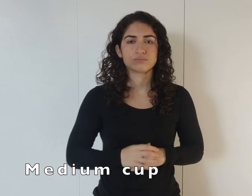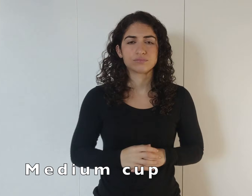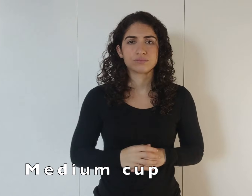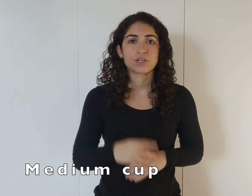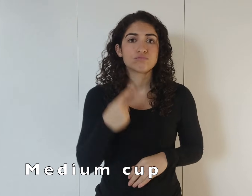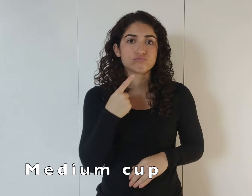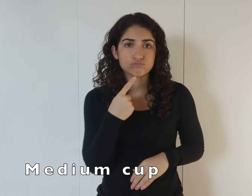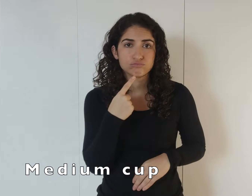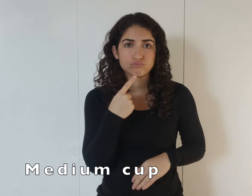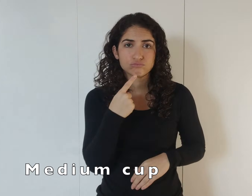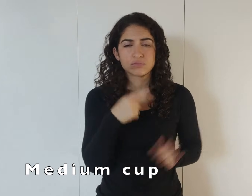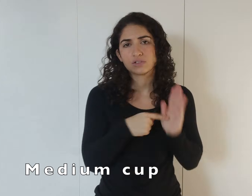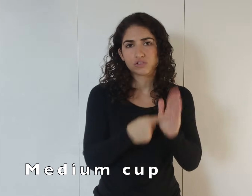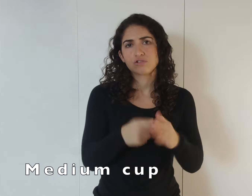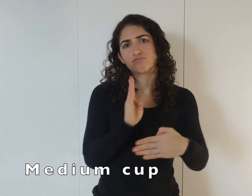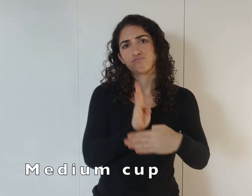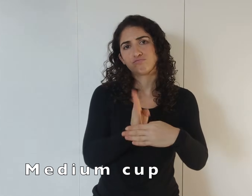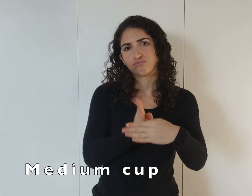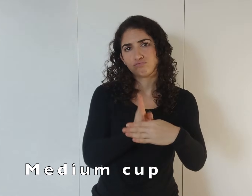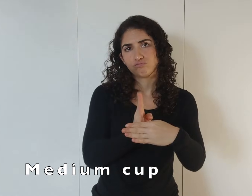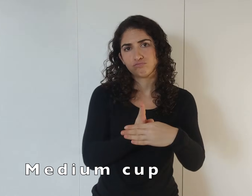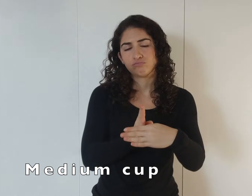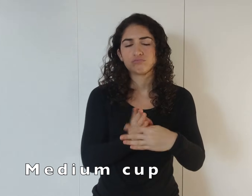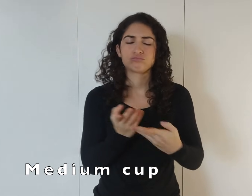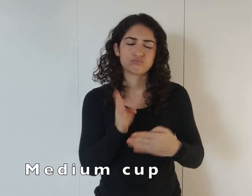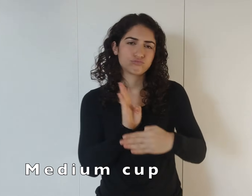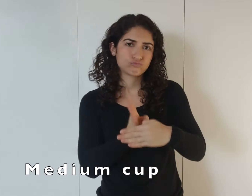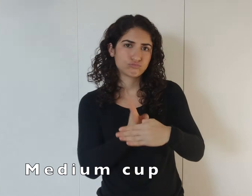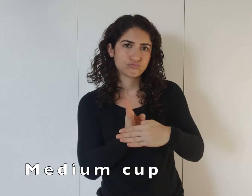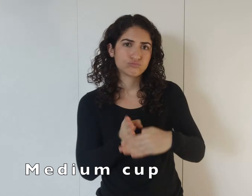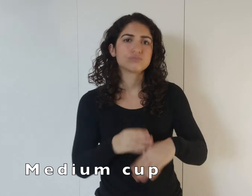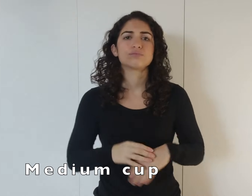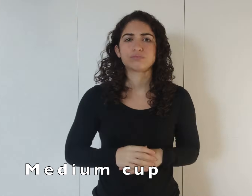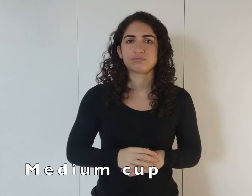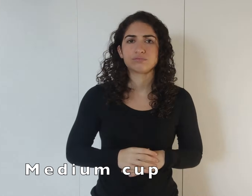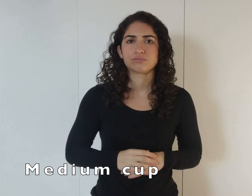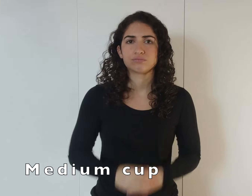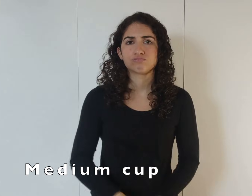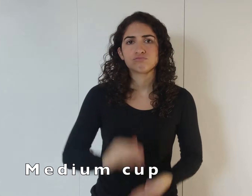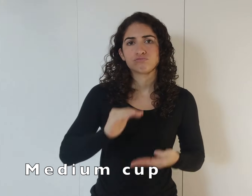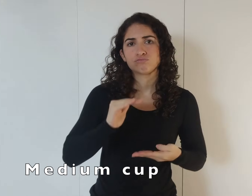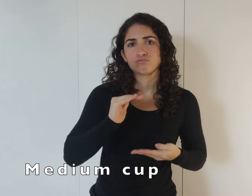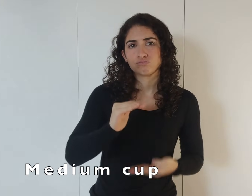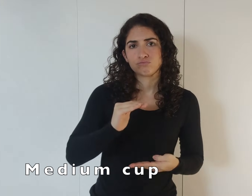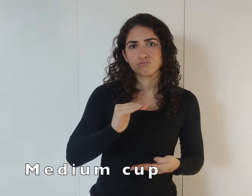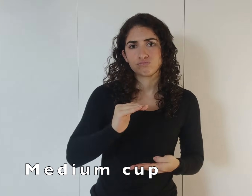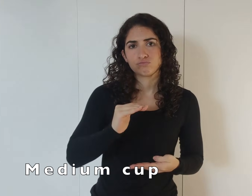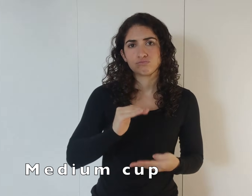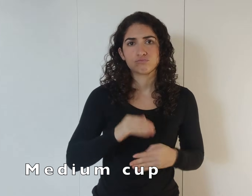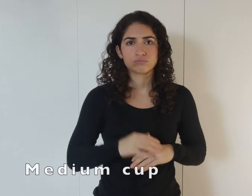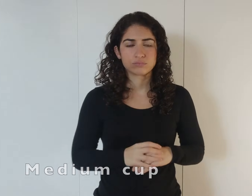That mouth shows that it's average. "Medium".